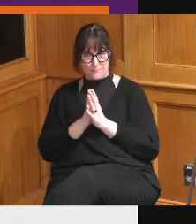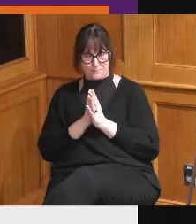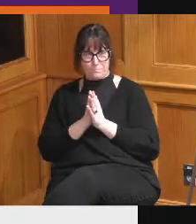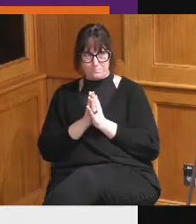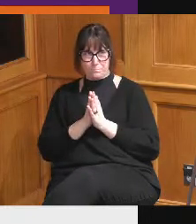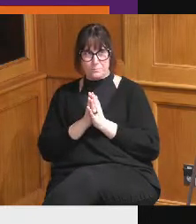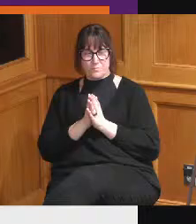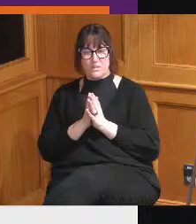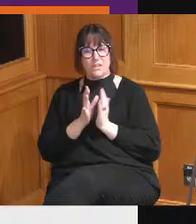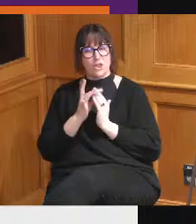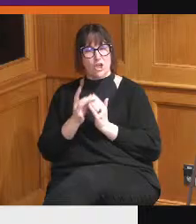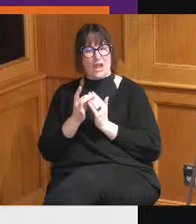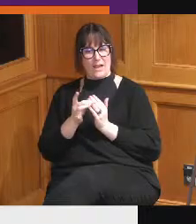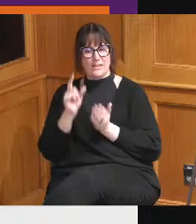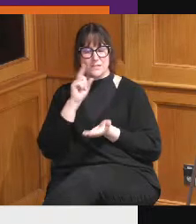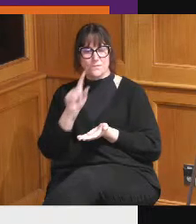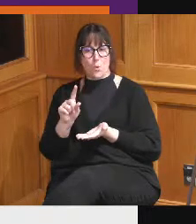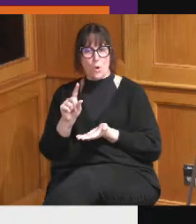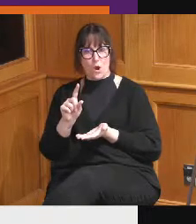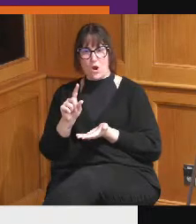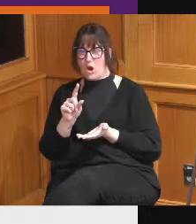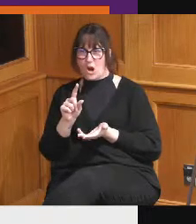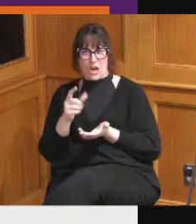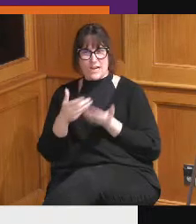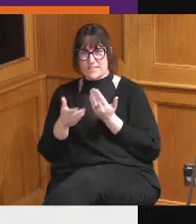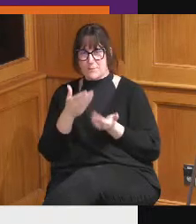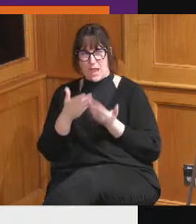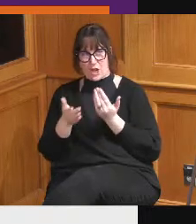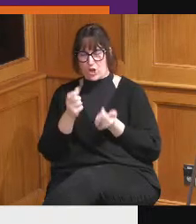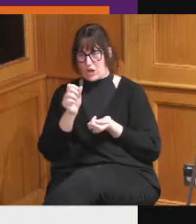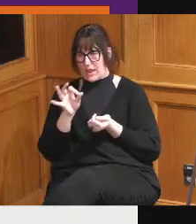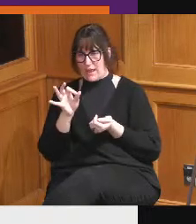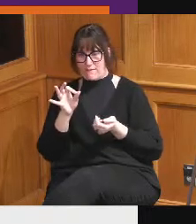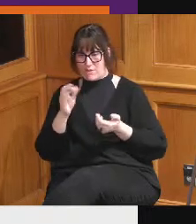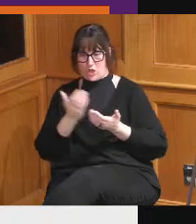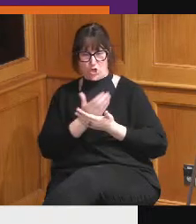guidance that whether we come out of the F this review period and have one project to fund or